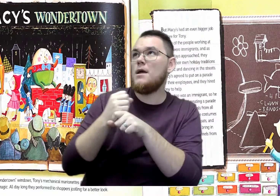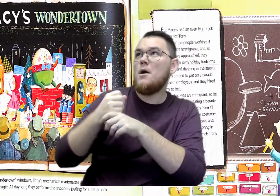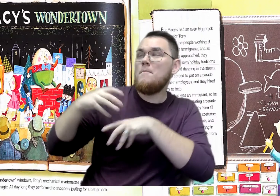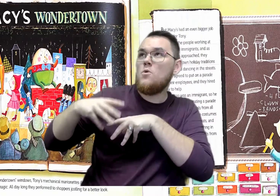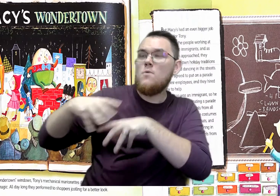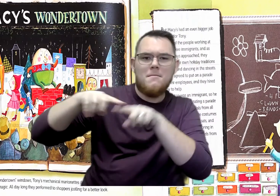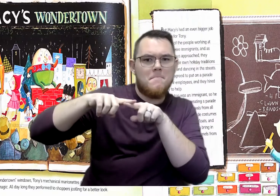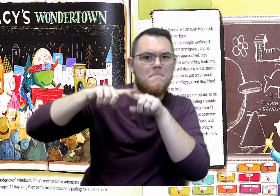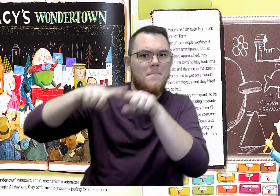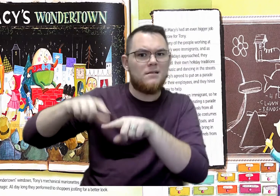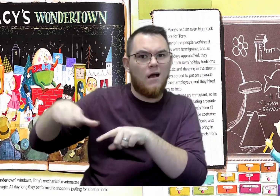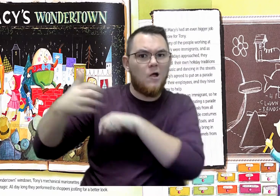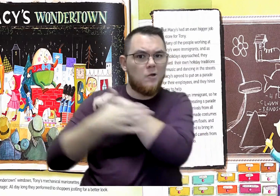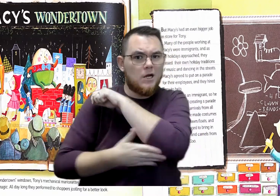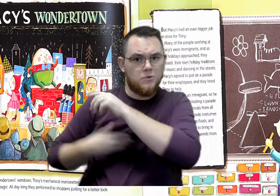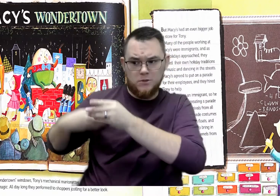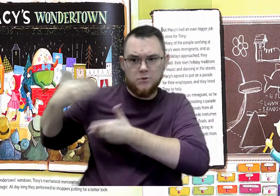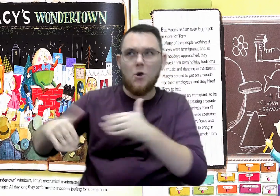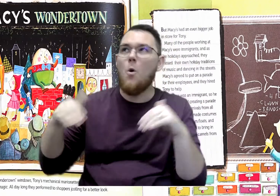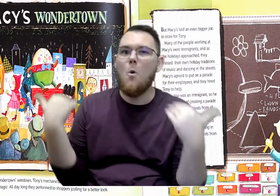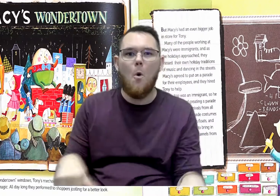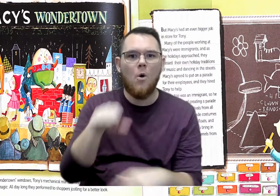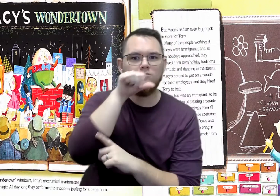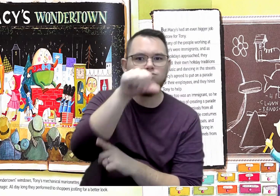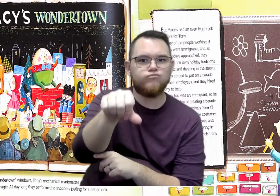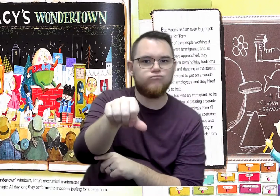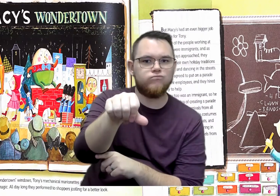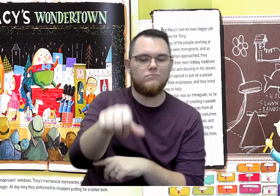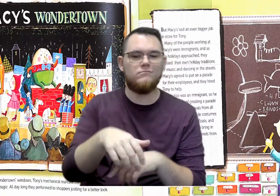carnivals from all over the world.